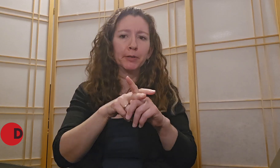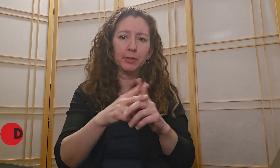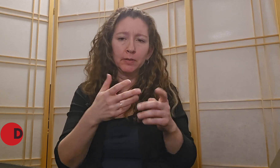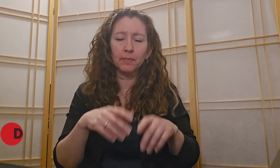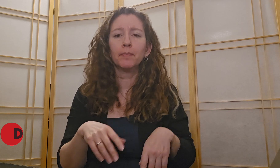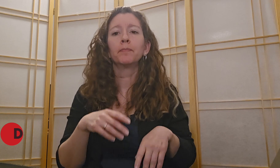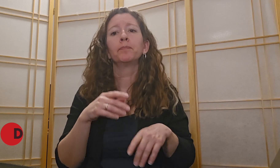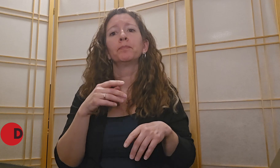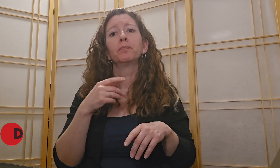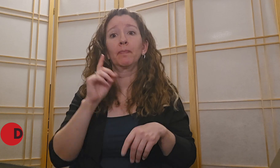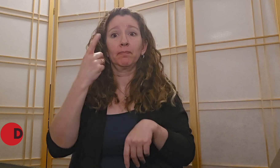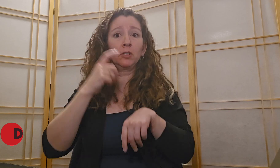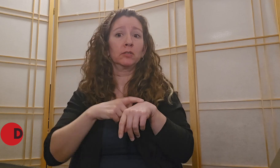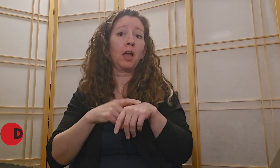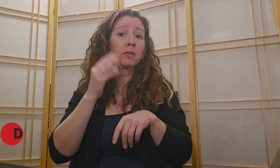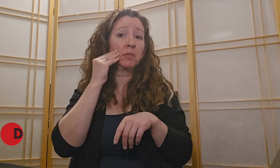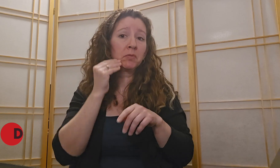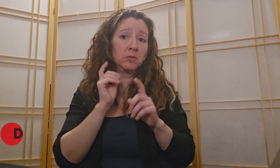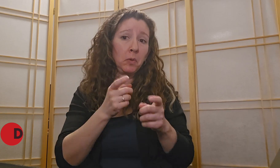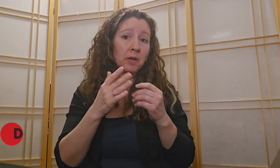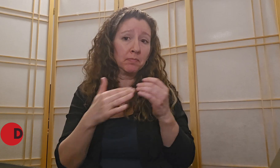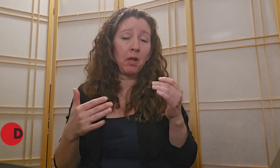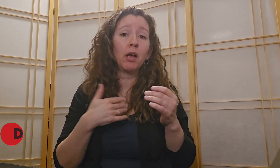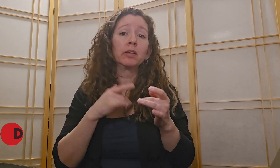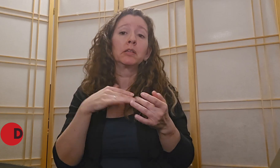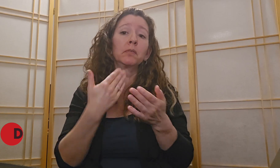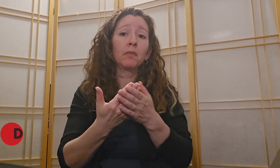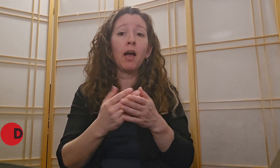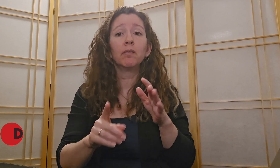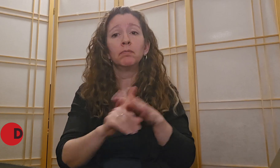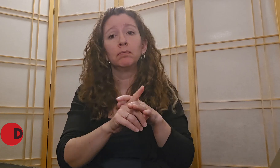When I arrived, I informed them I was Deaf.